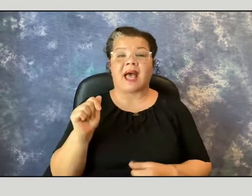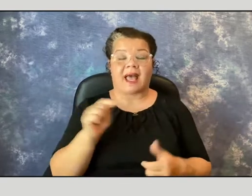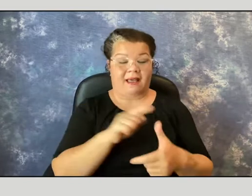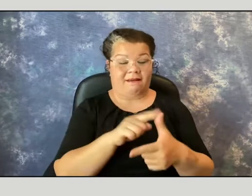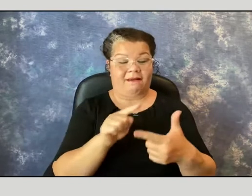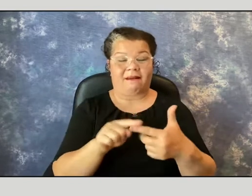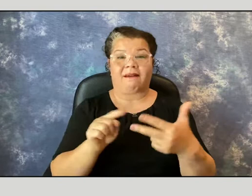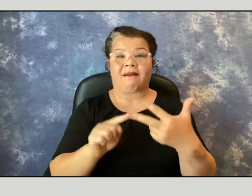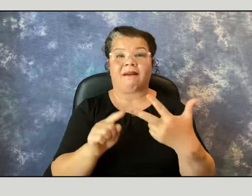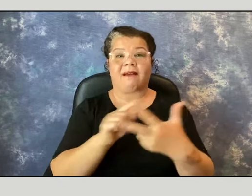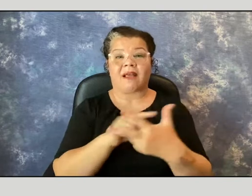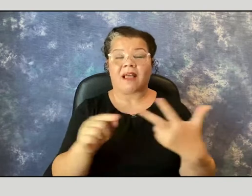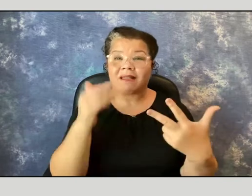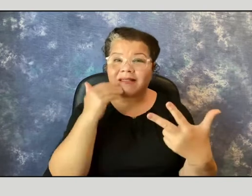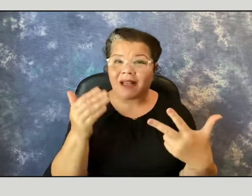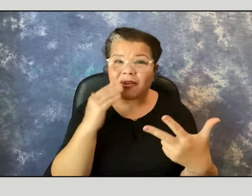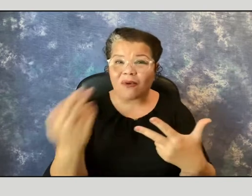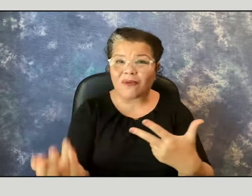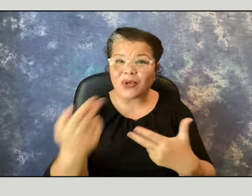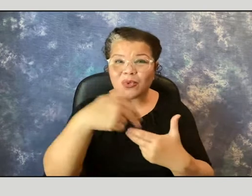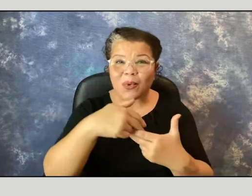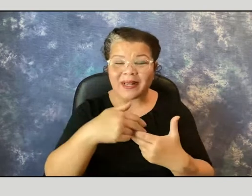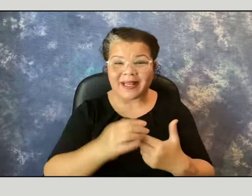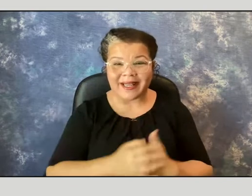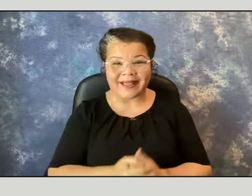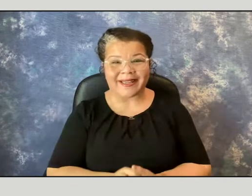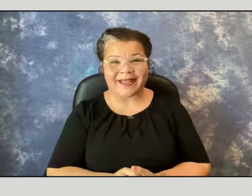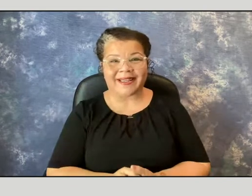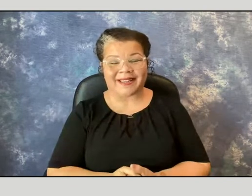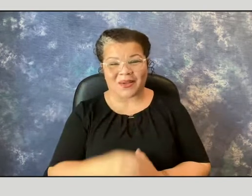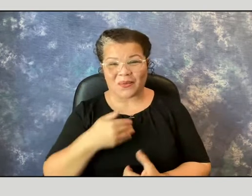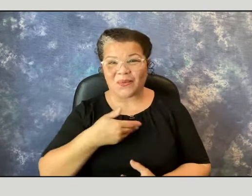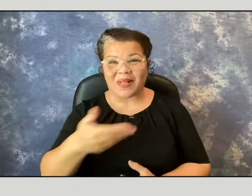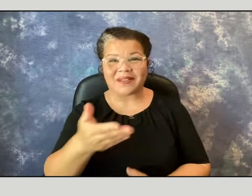we thank you for joining us and we welcome you. Thank you.